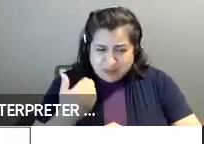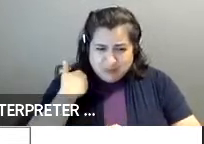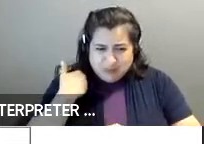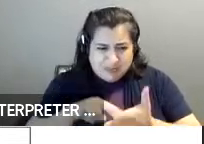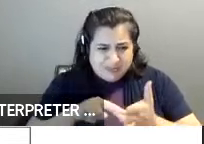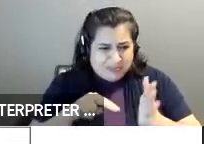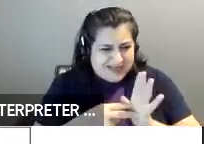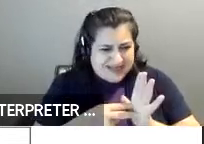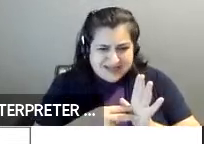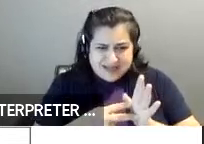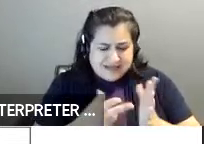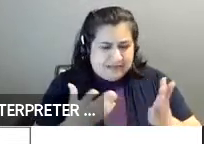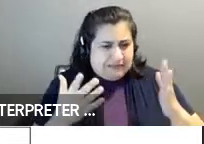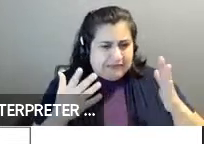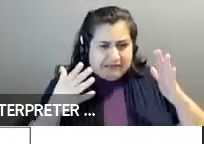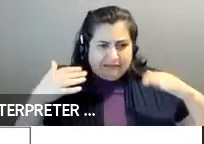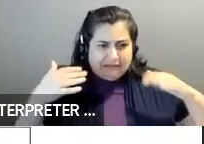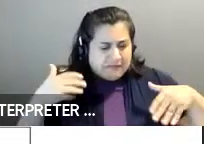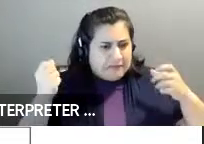sample.